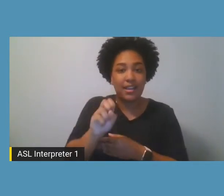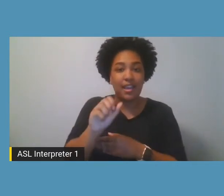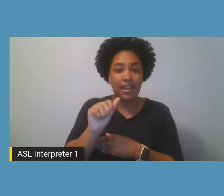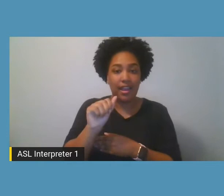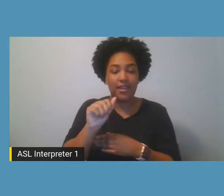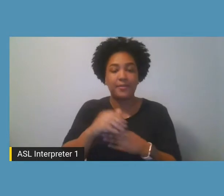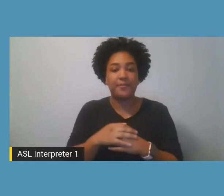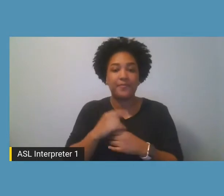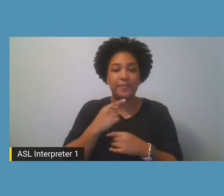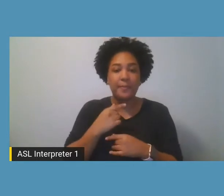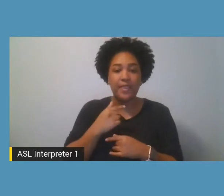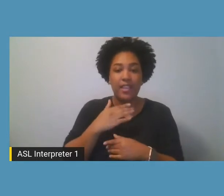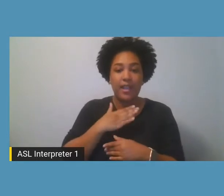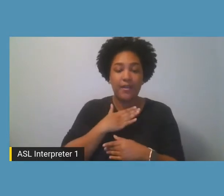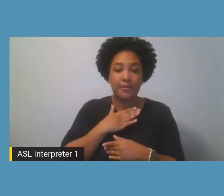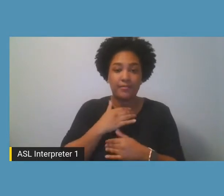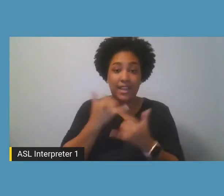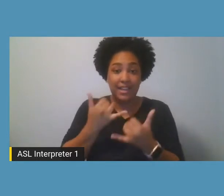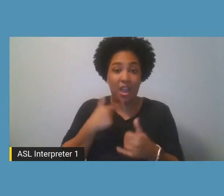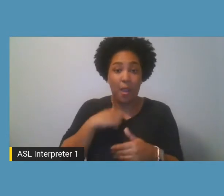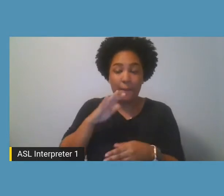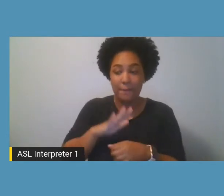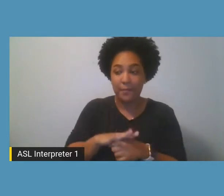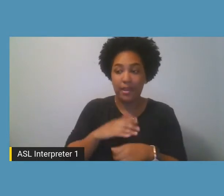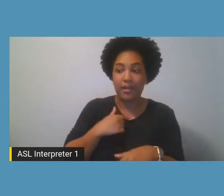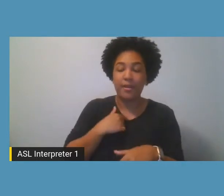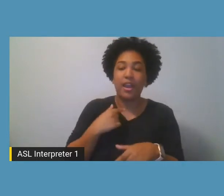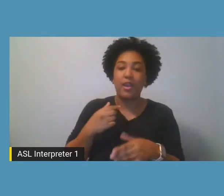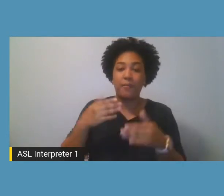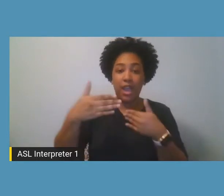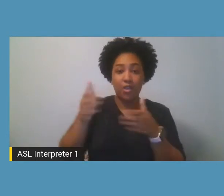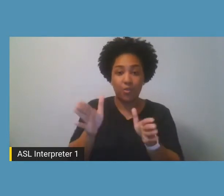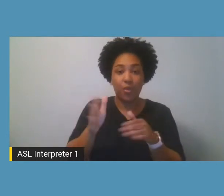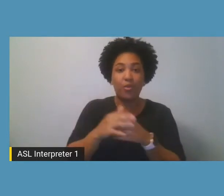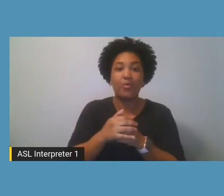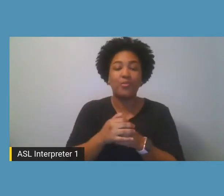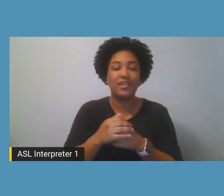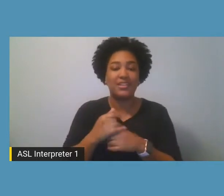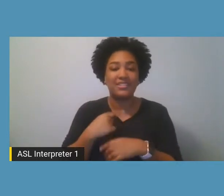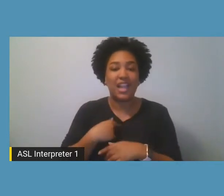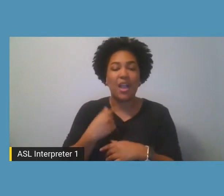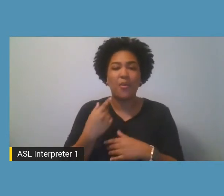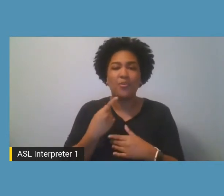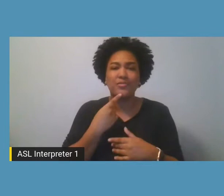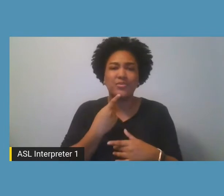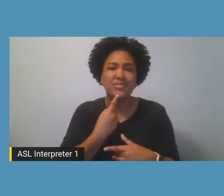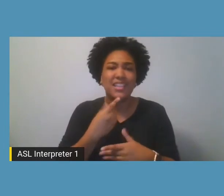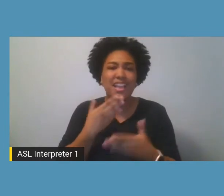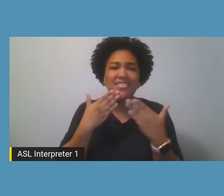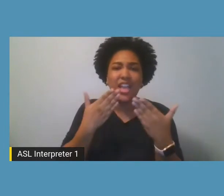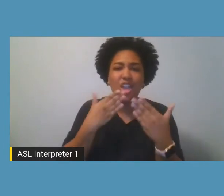Carolina and I want to say again thank you so much for signing up for today's session and I